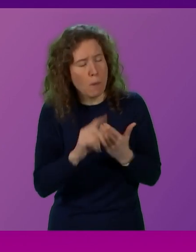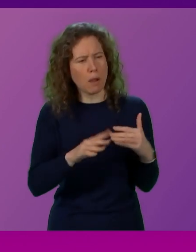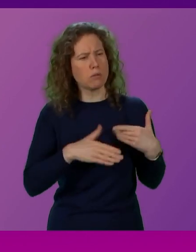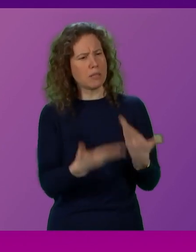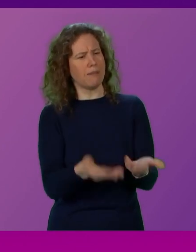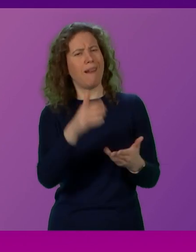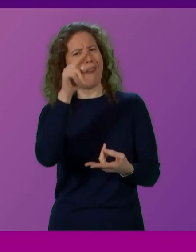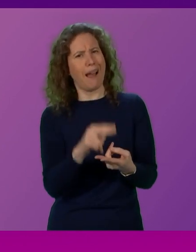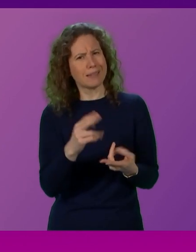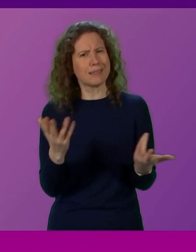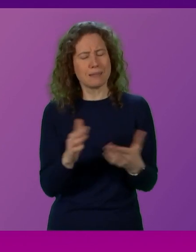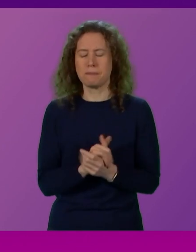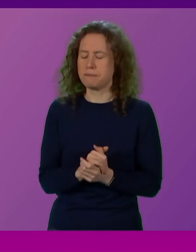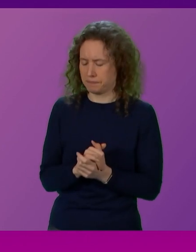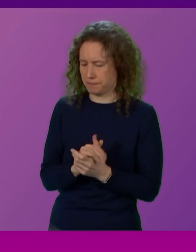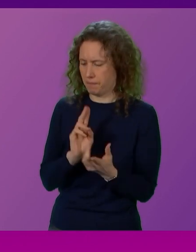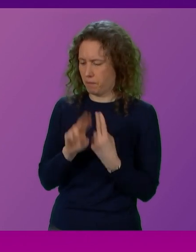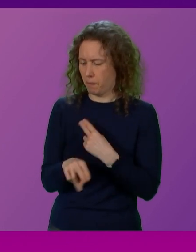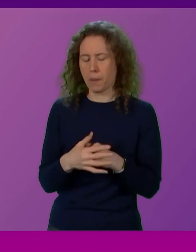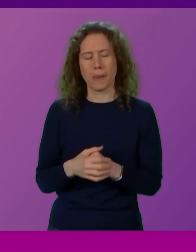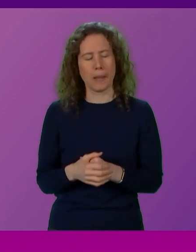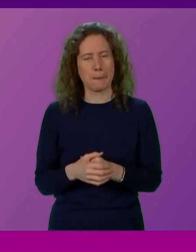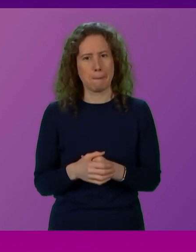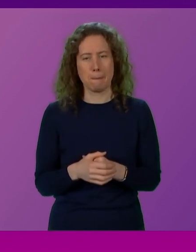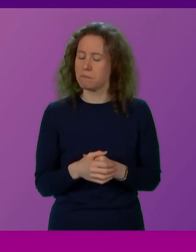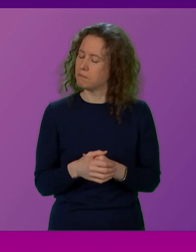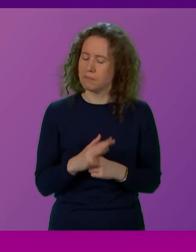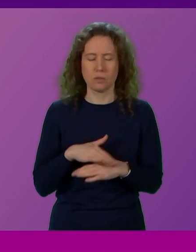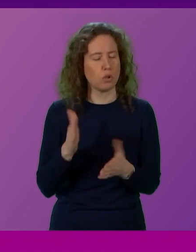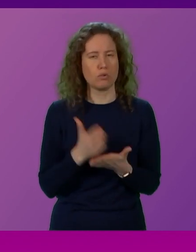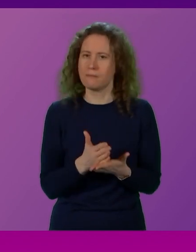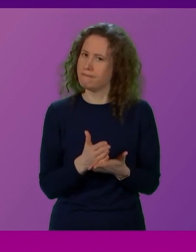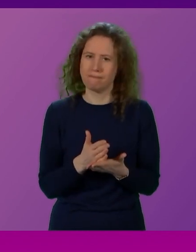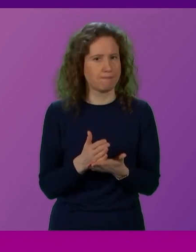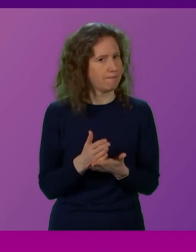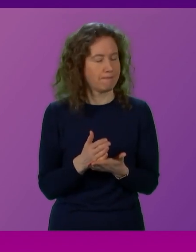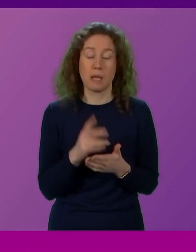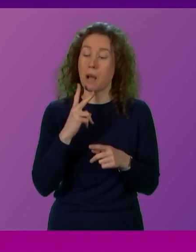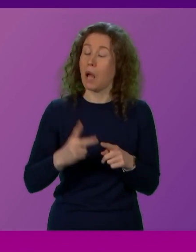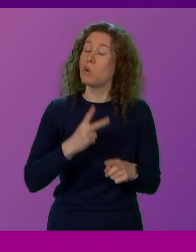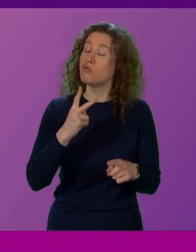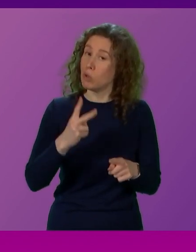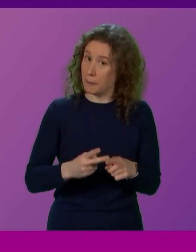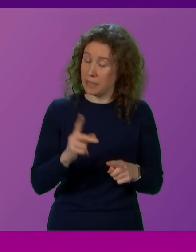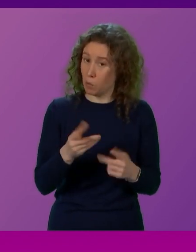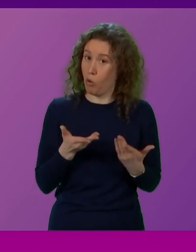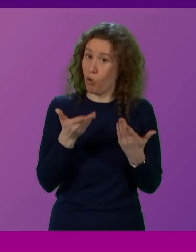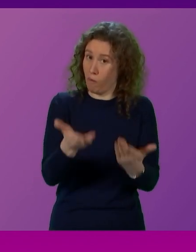That is not the case. I repeat the offer that I made to Anas Sarwar.